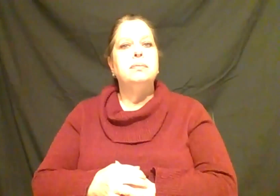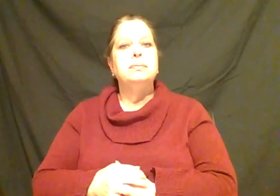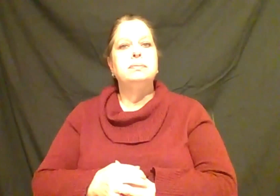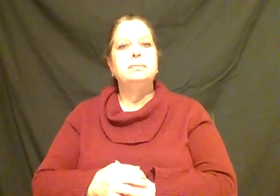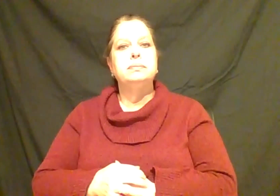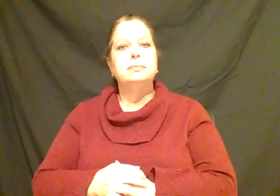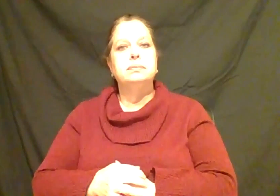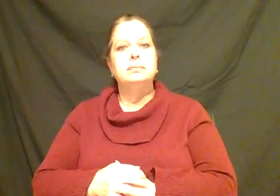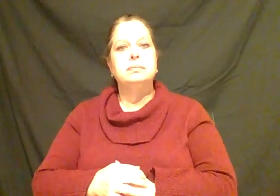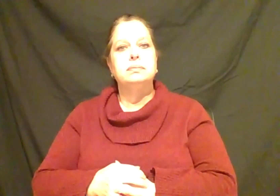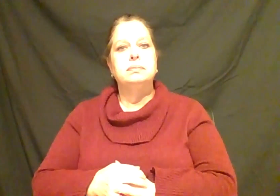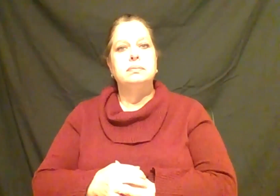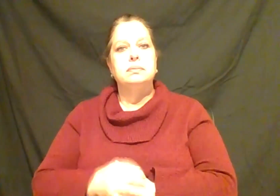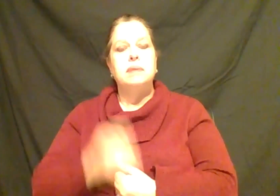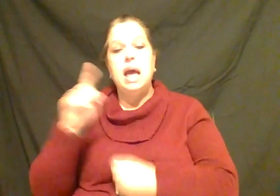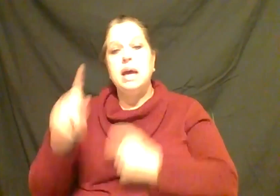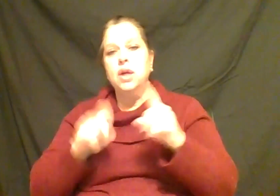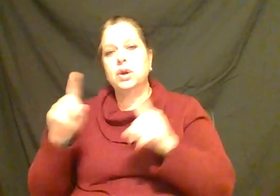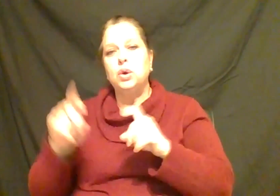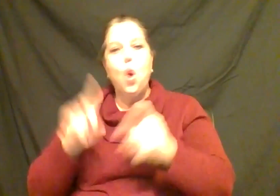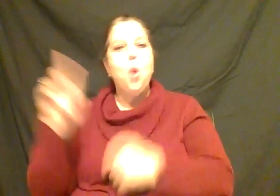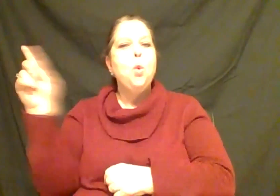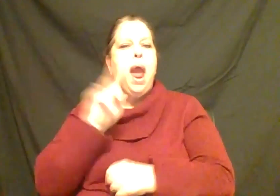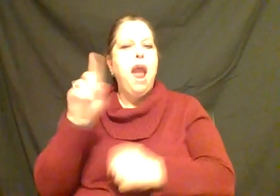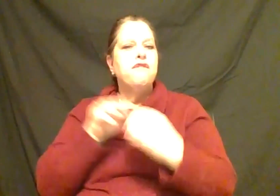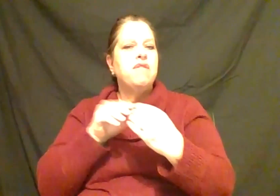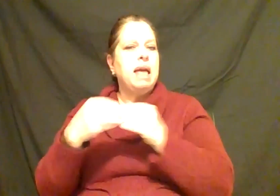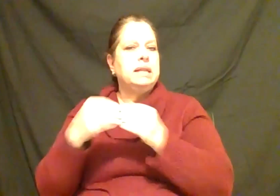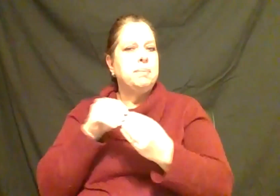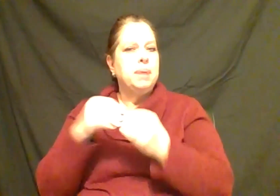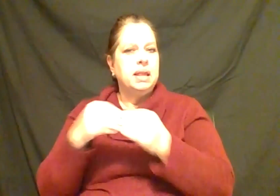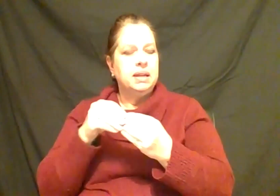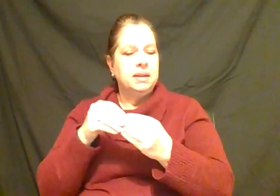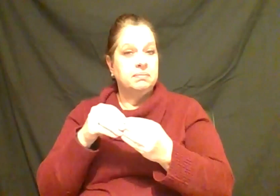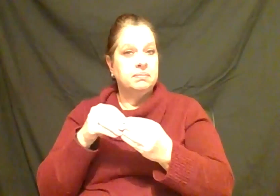just you know really where is the flexibility they said that the blending schedule seems less